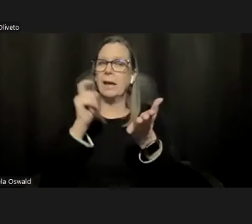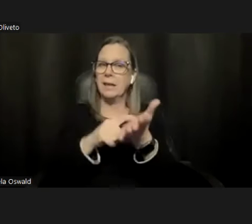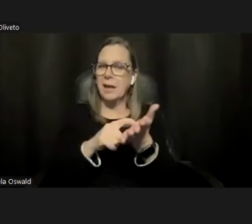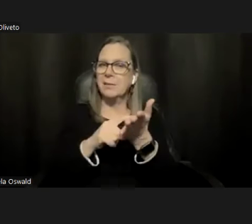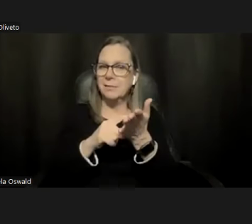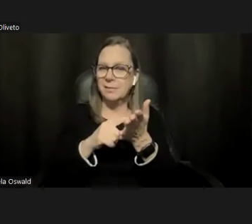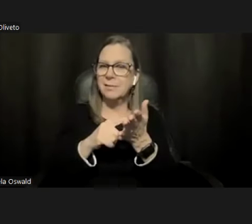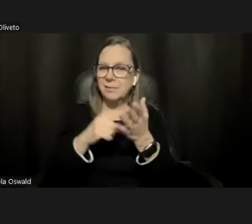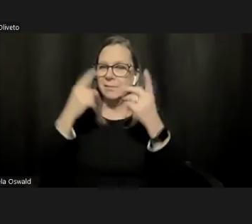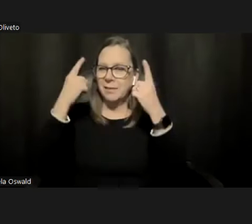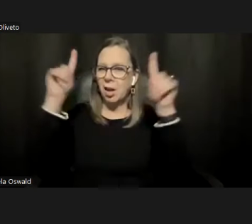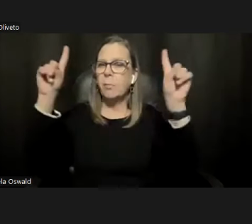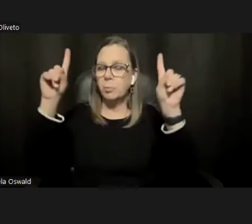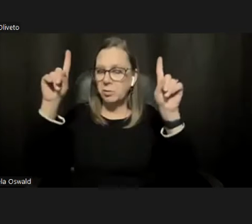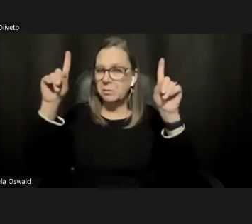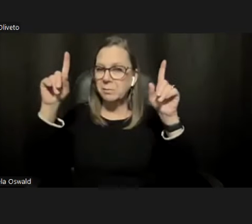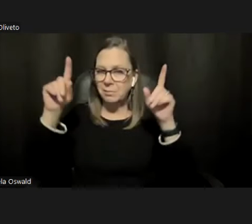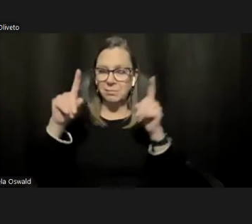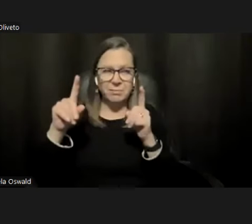this is for. We are all doing really great work.